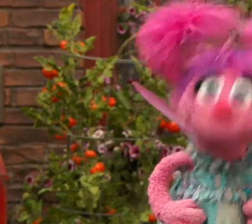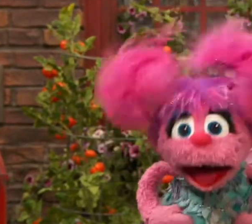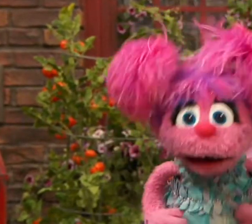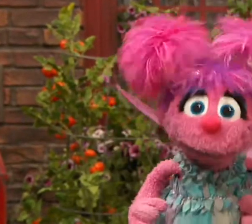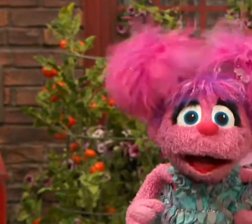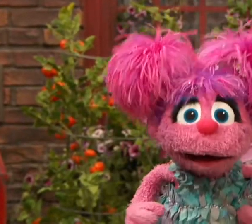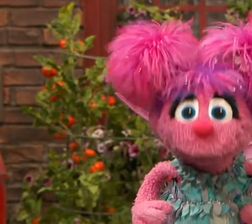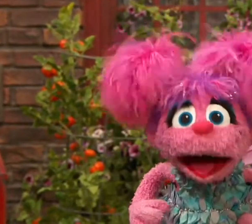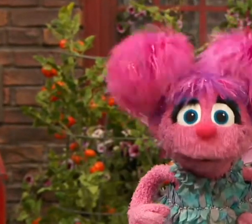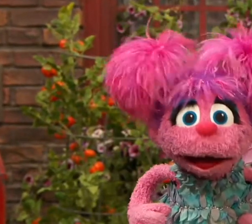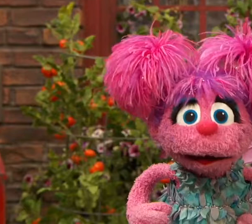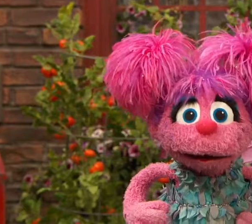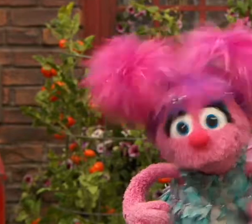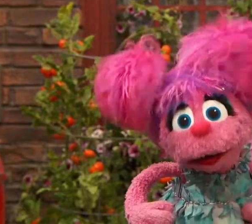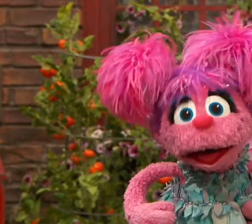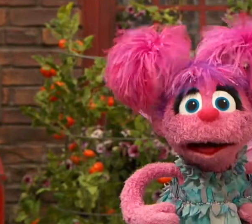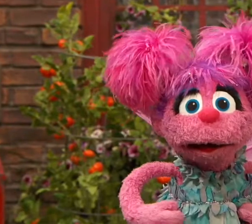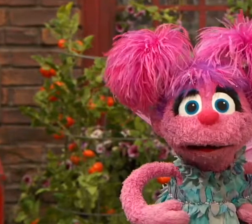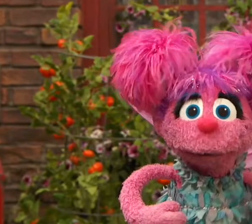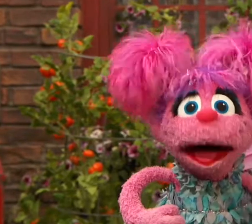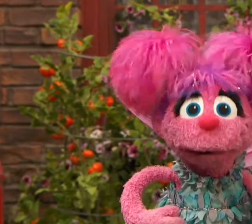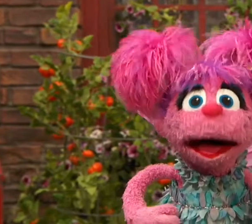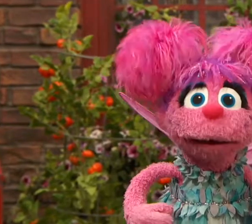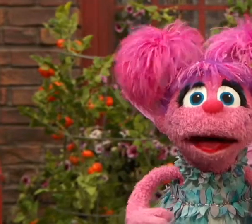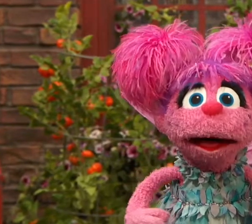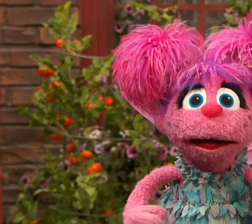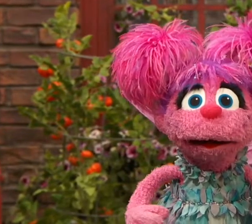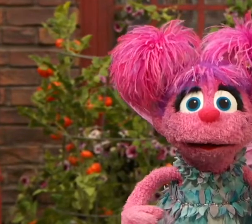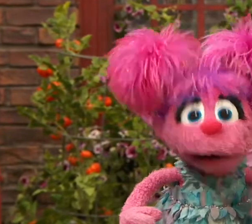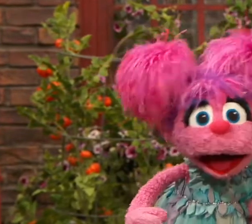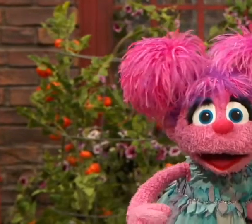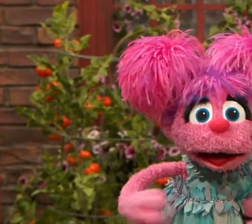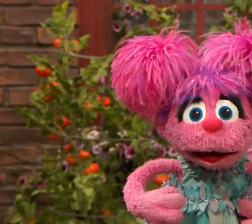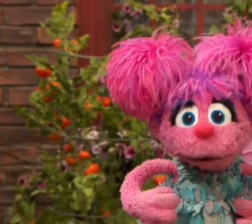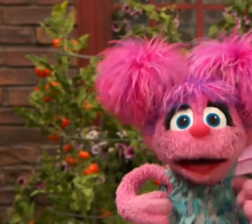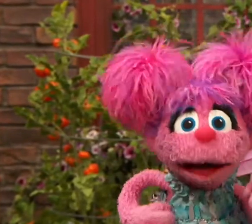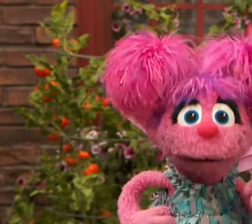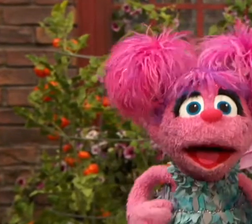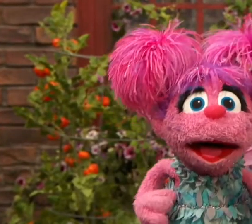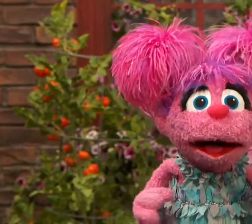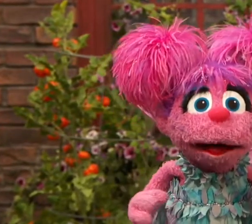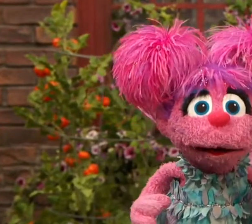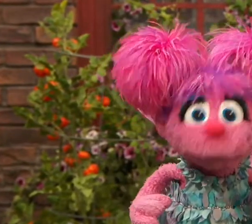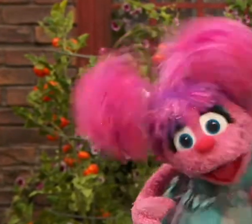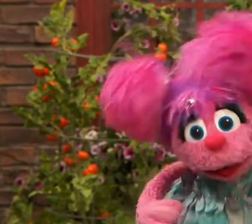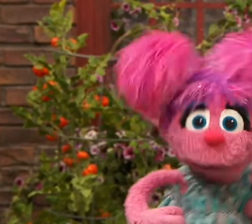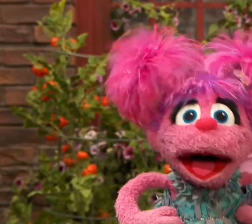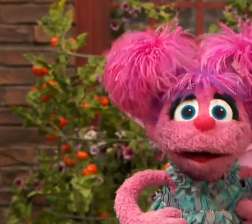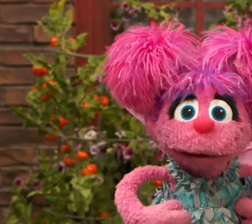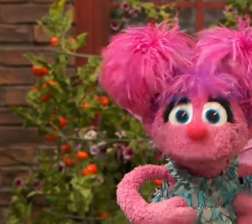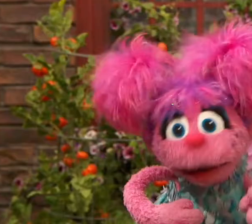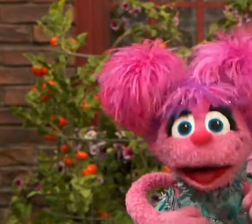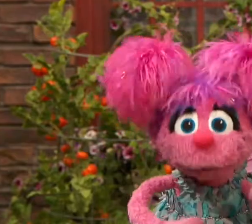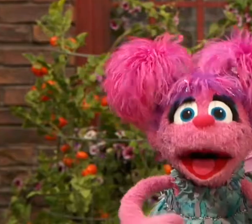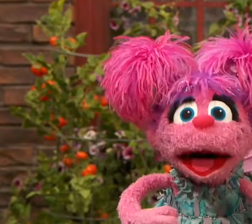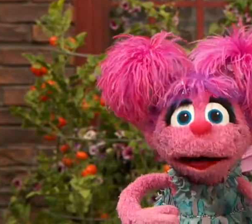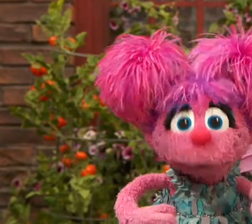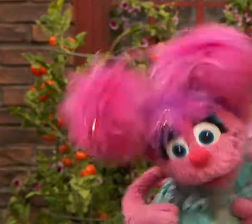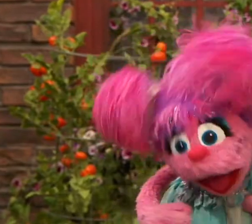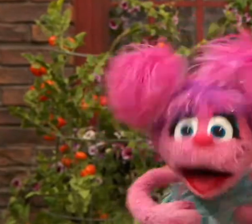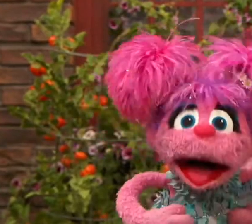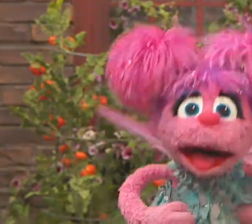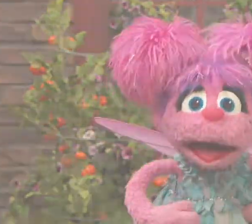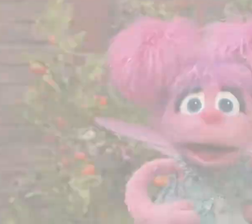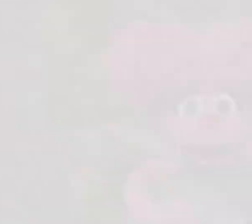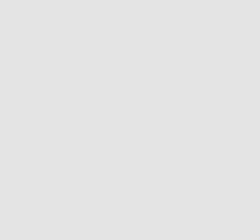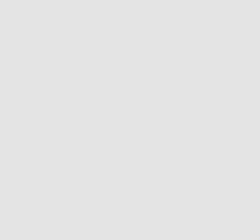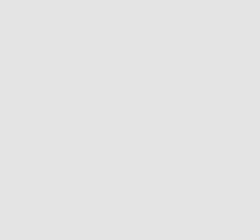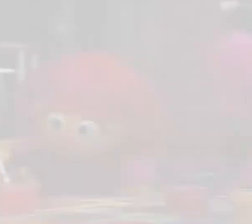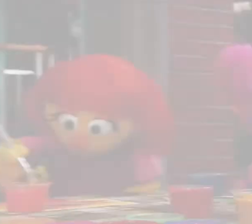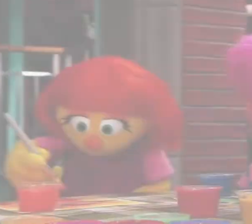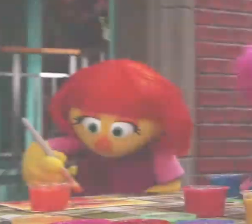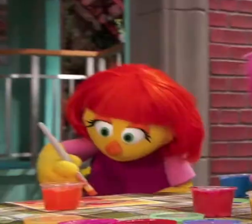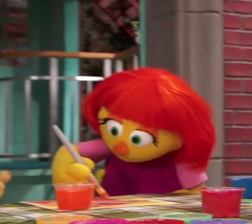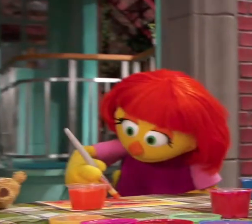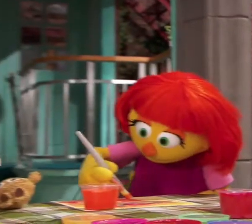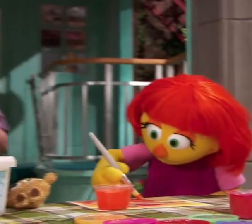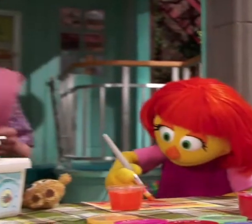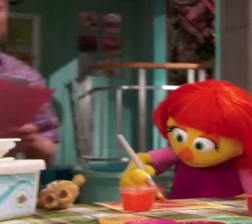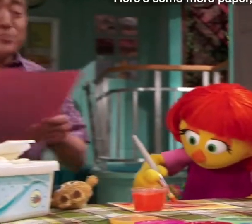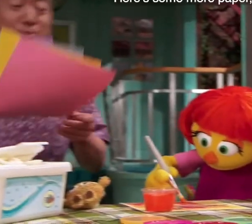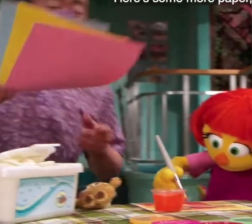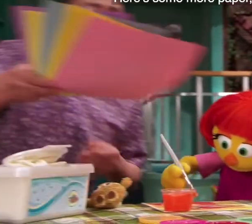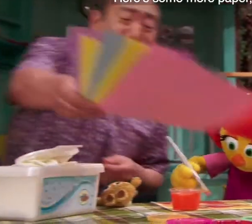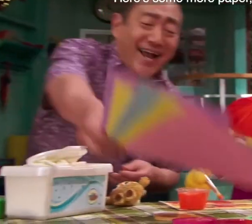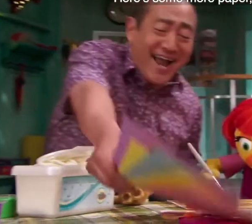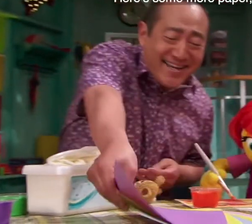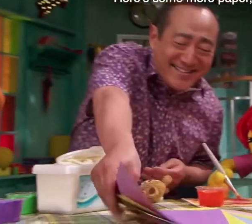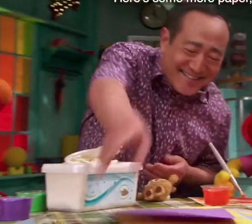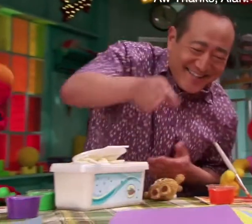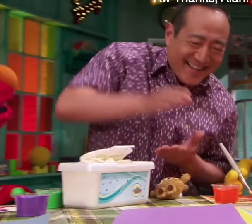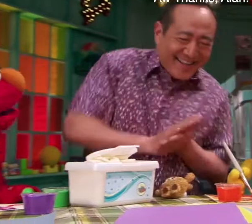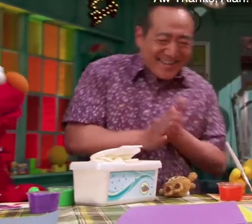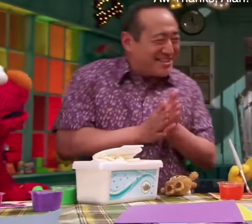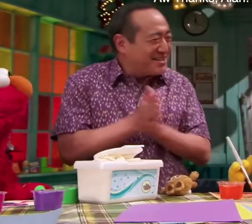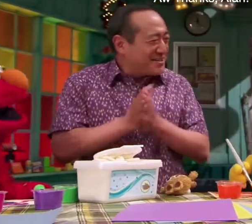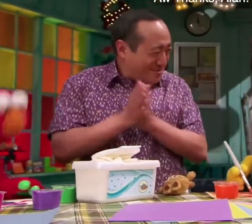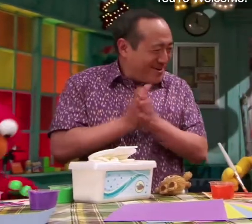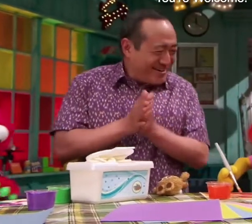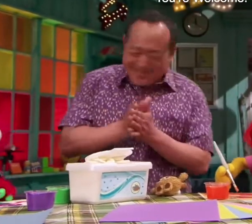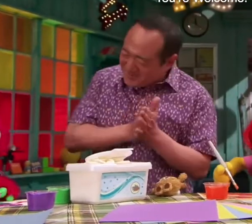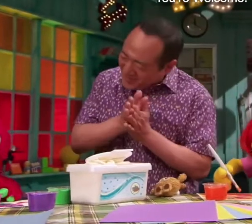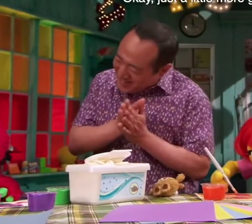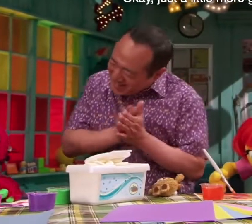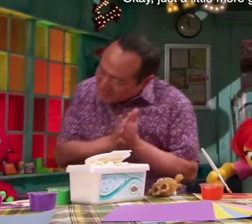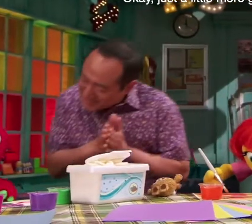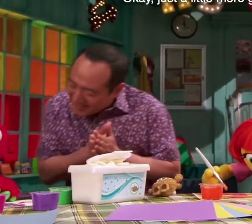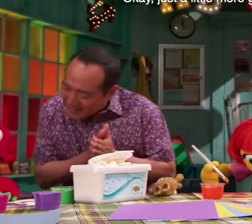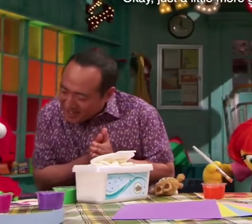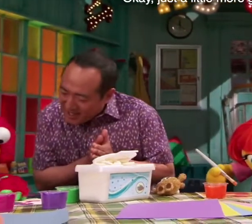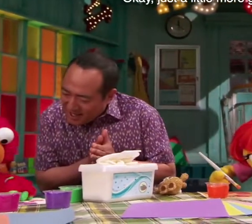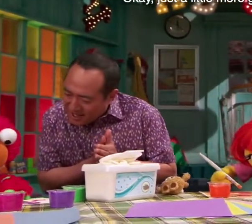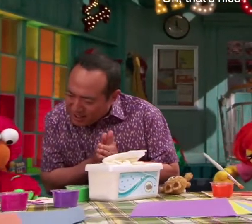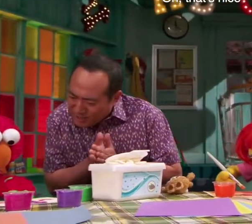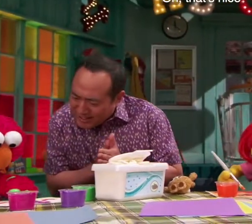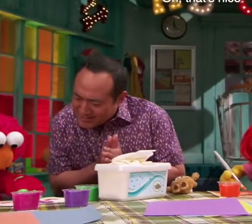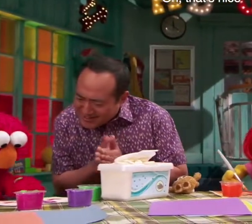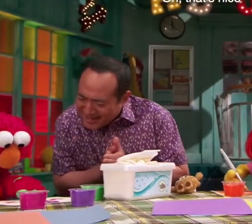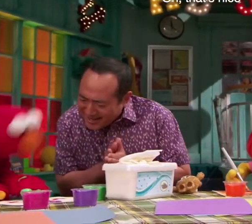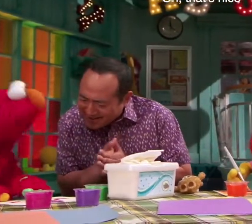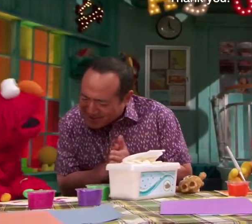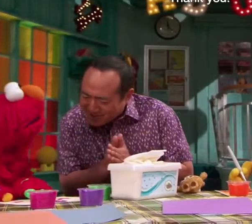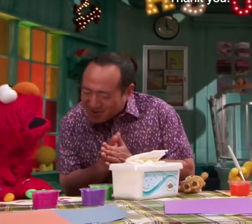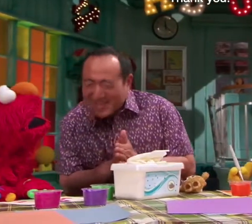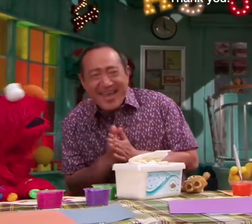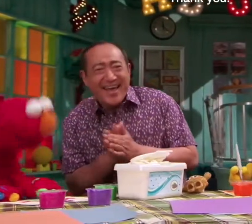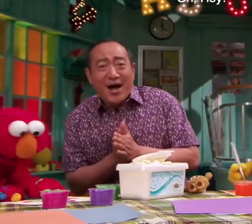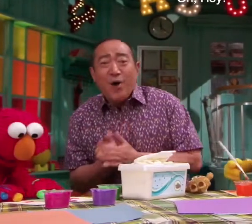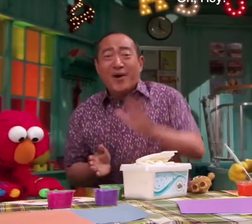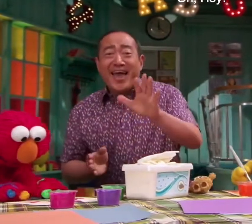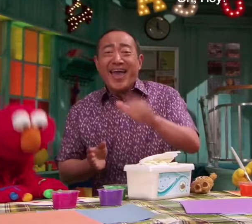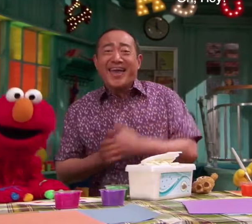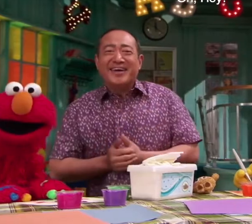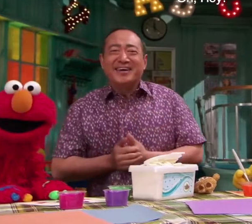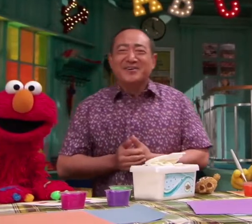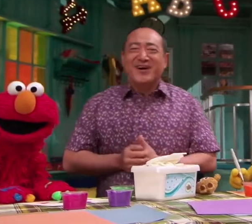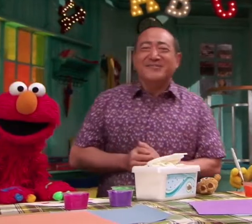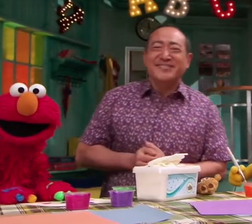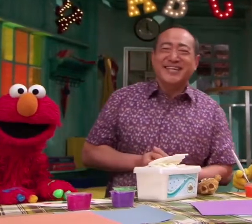Sparkle tastic uh do you wanna meet her